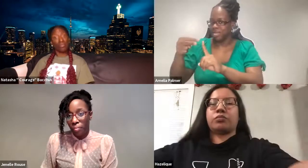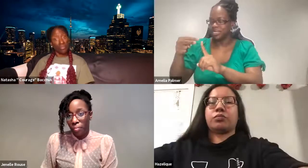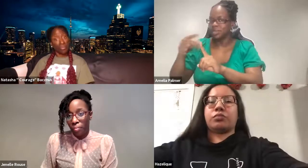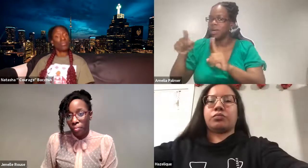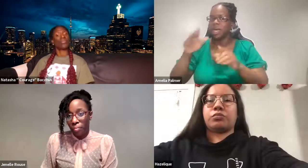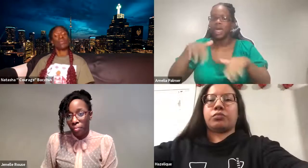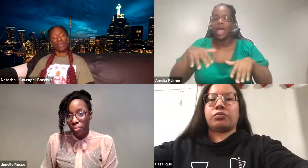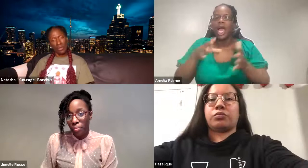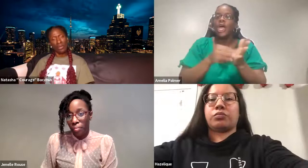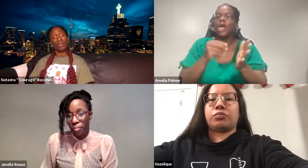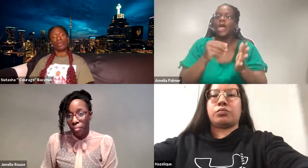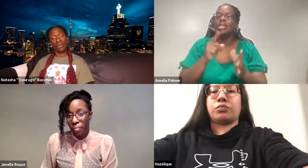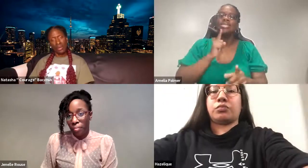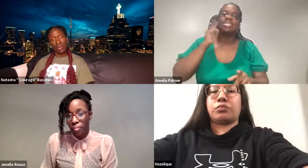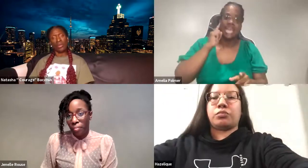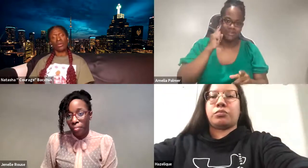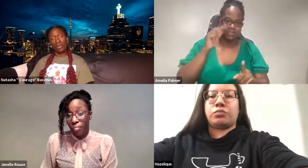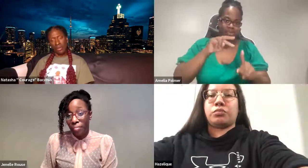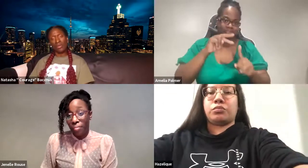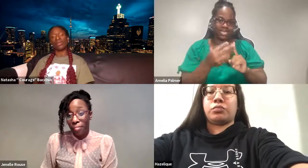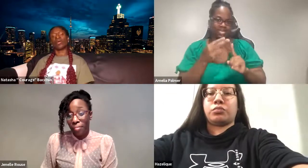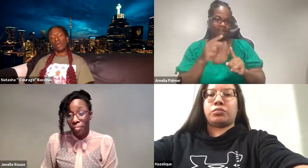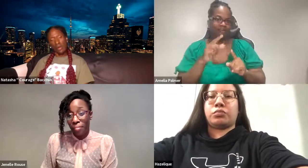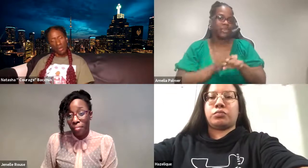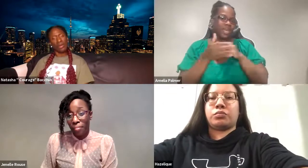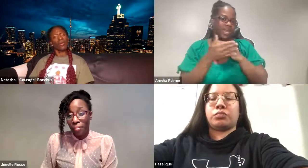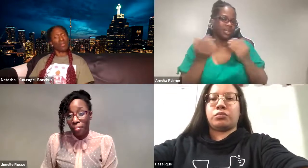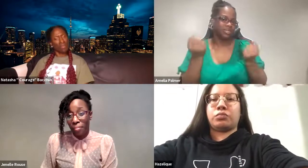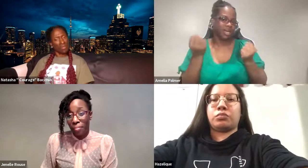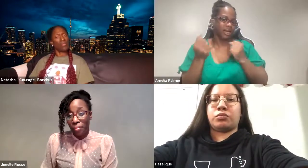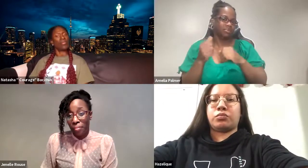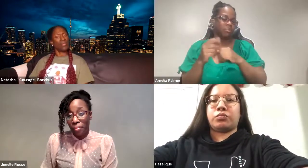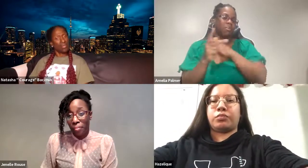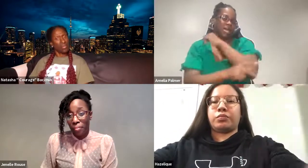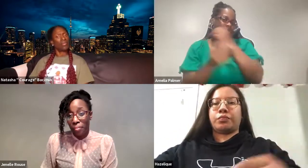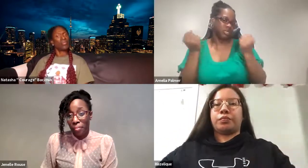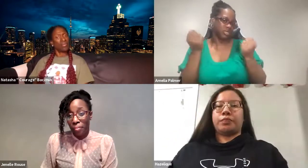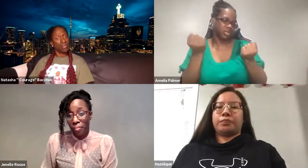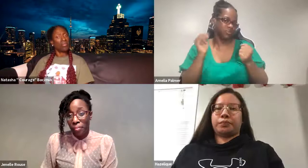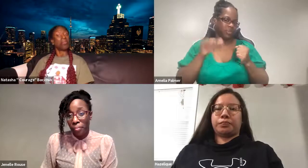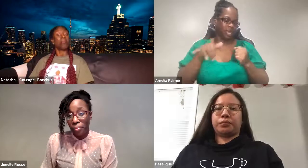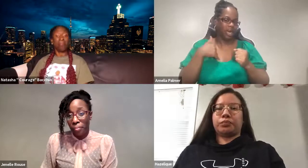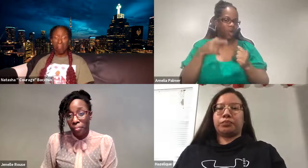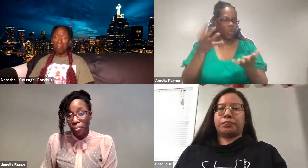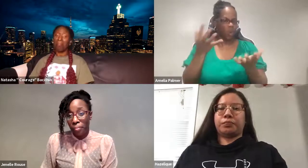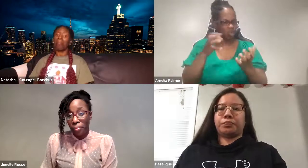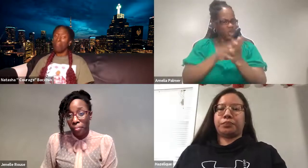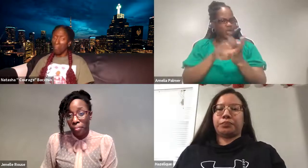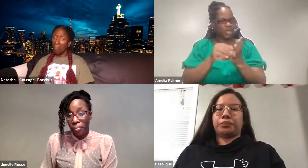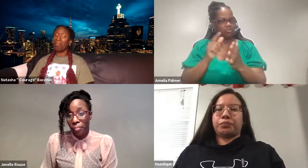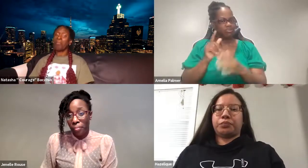and so a lot of deaf people here haven't really learned about patois as well as